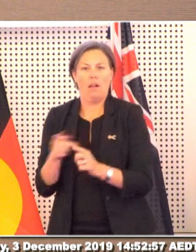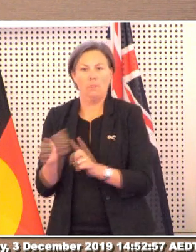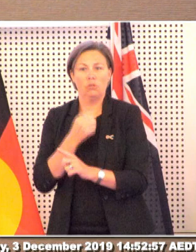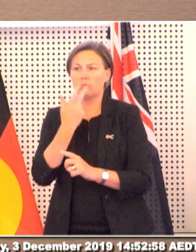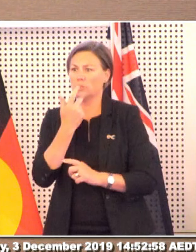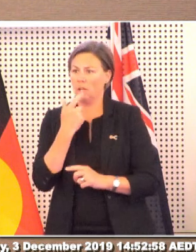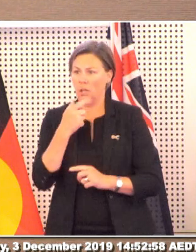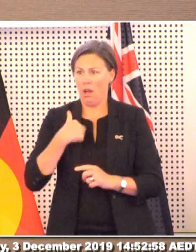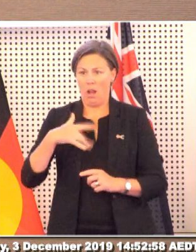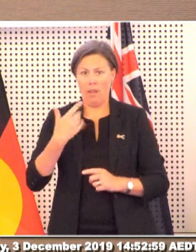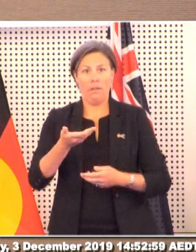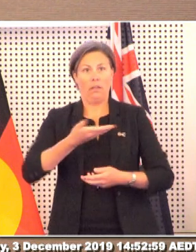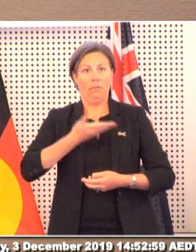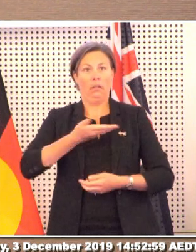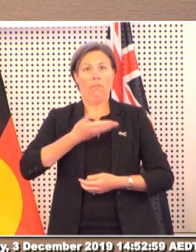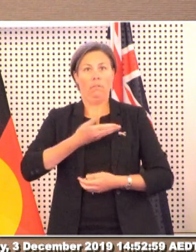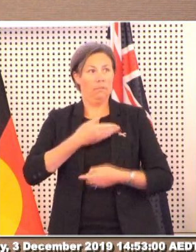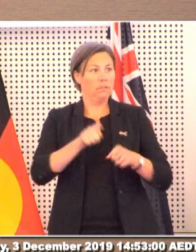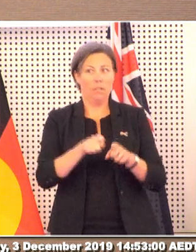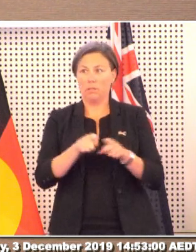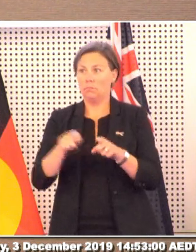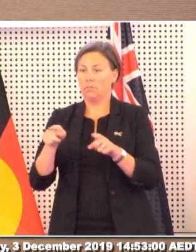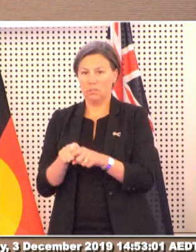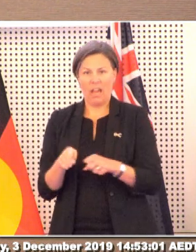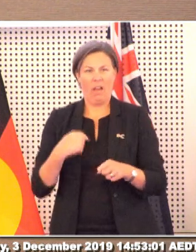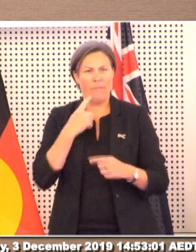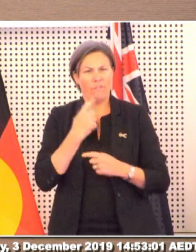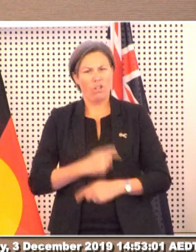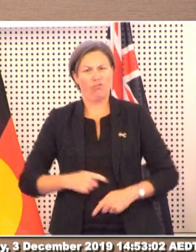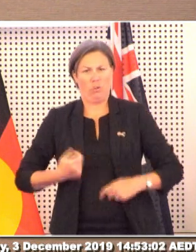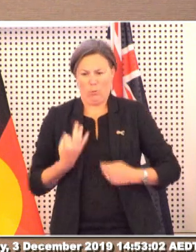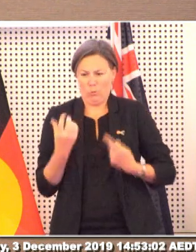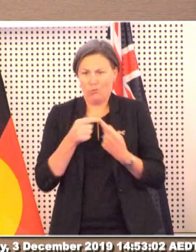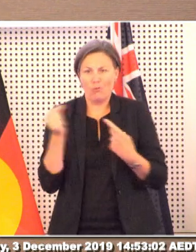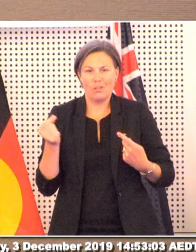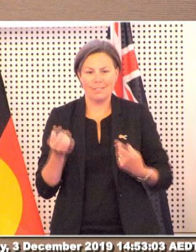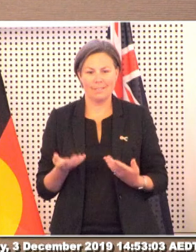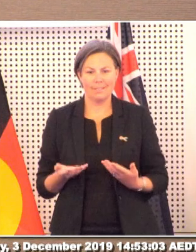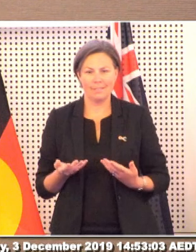I would really struggle with that, not to have choice about what kinds of food I ate,